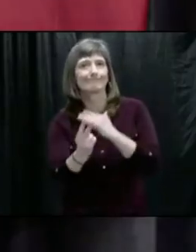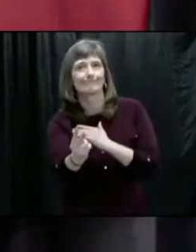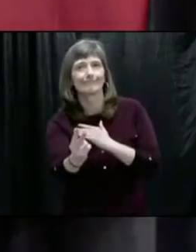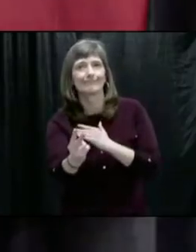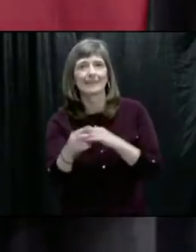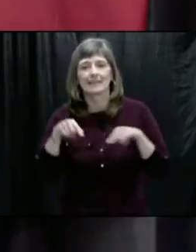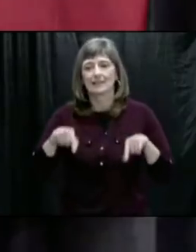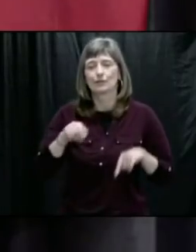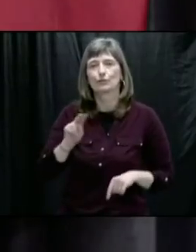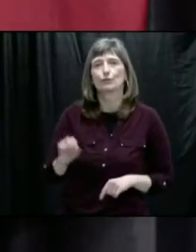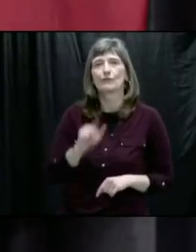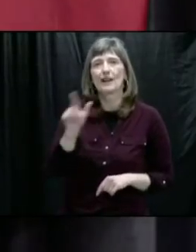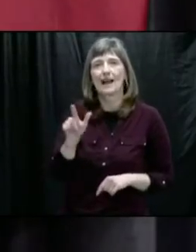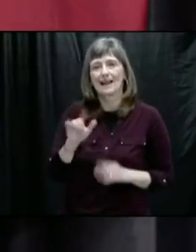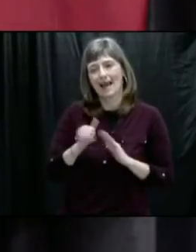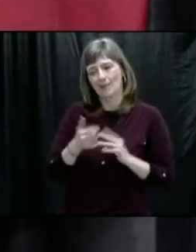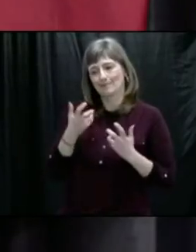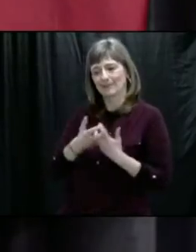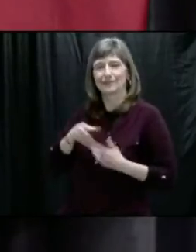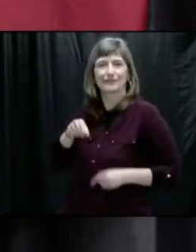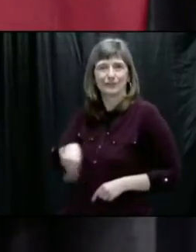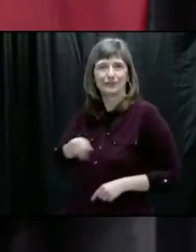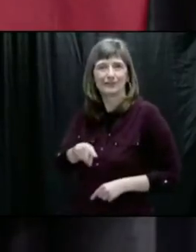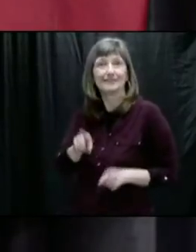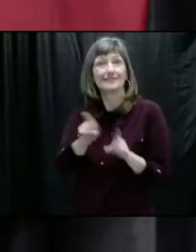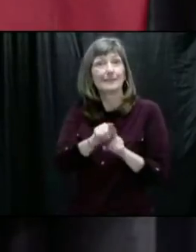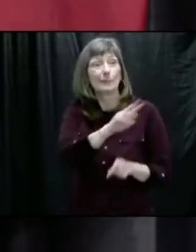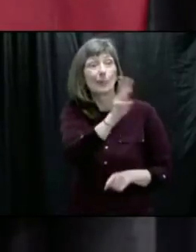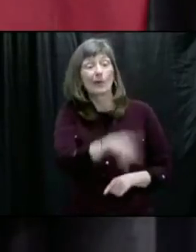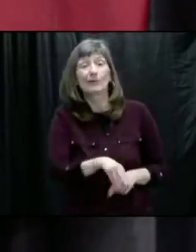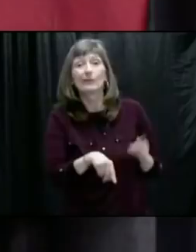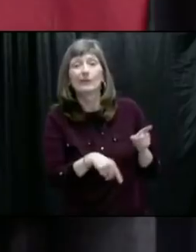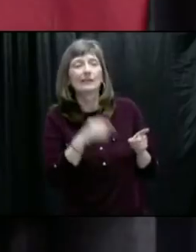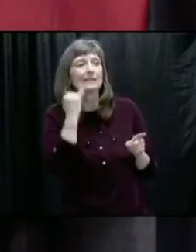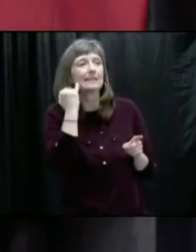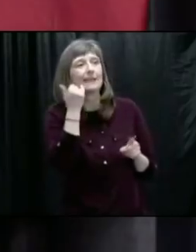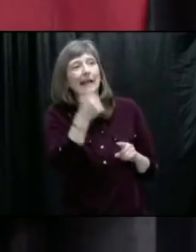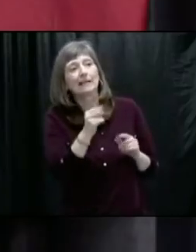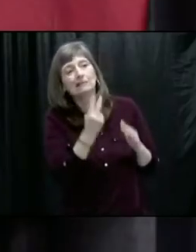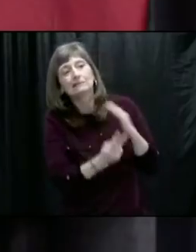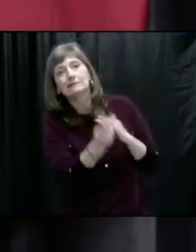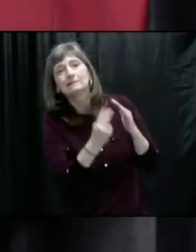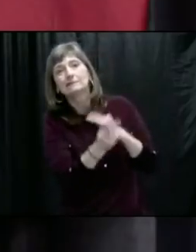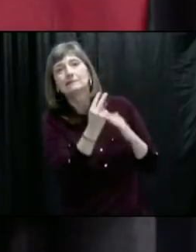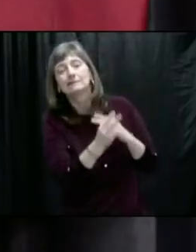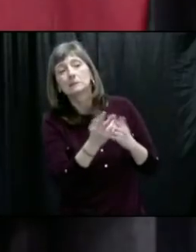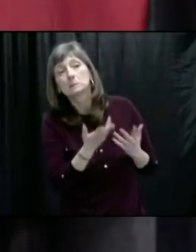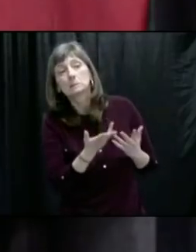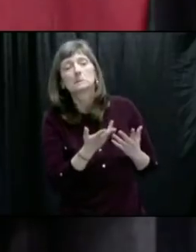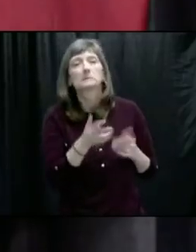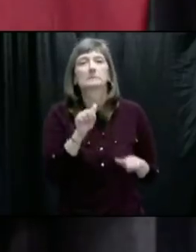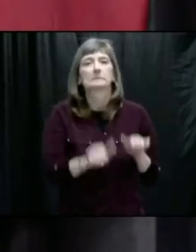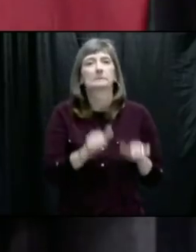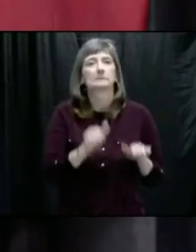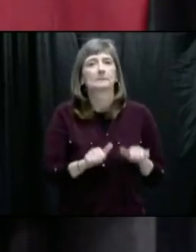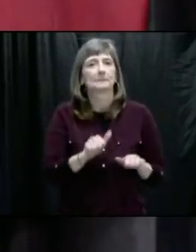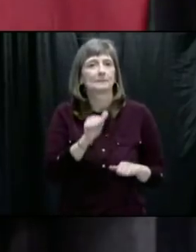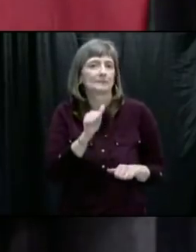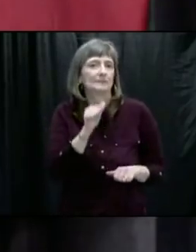AND WHAT WE'VE TRIED TO DO IS MIRROR THAT APPROACH WITH A HOMEGROWN SOLUTION. JUST AS WE'RE THE WEATHER, WITH